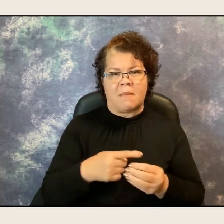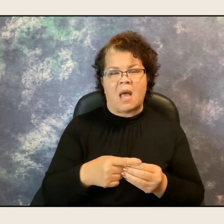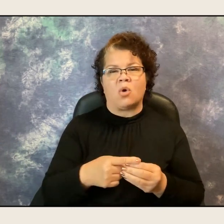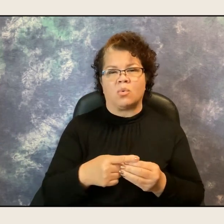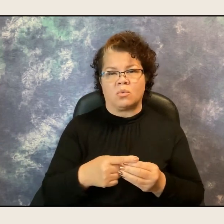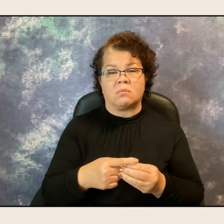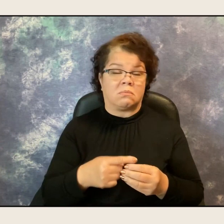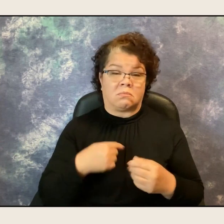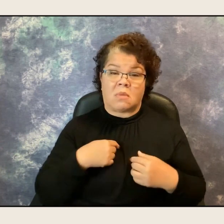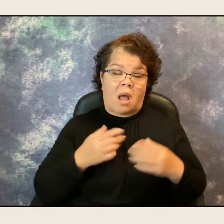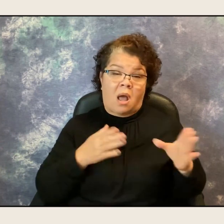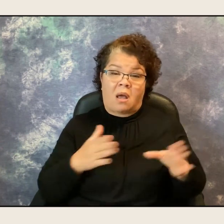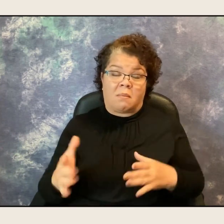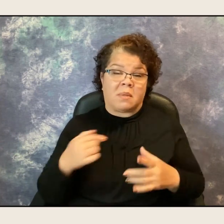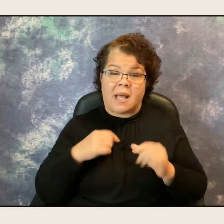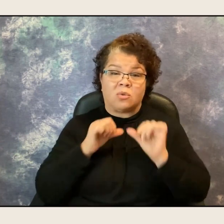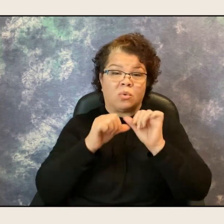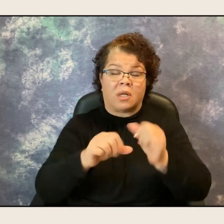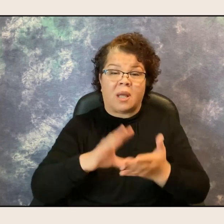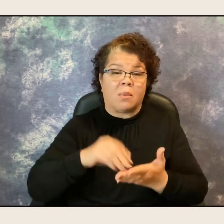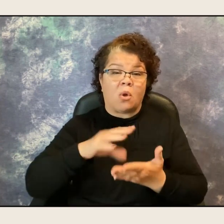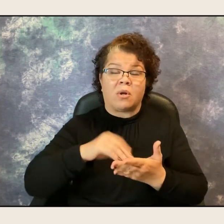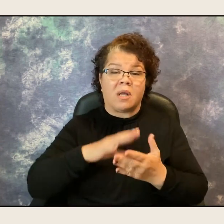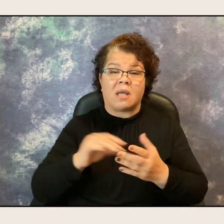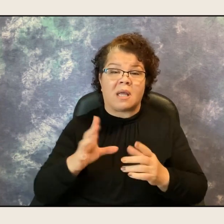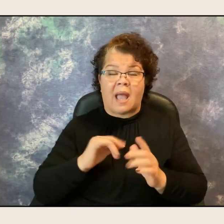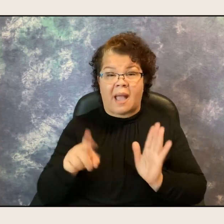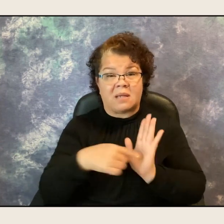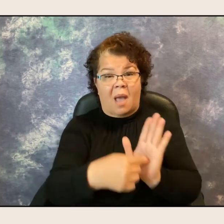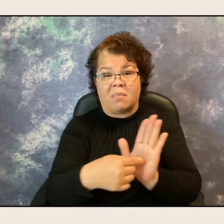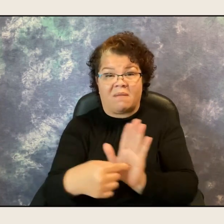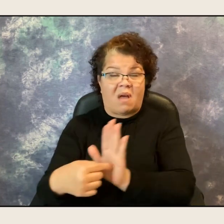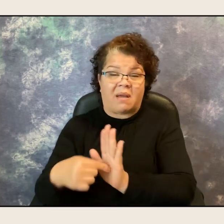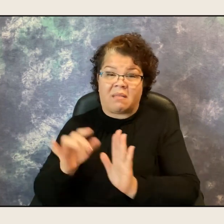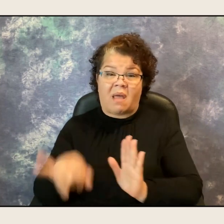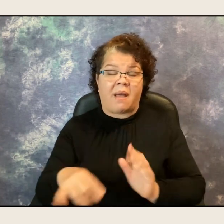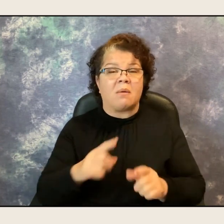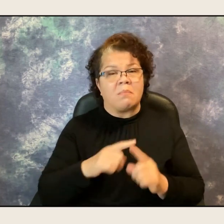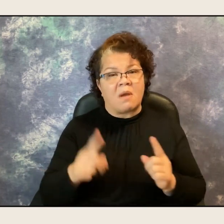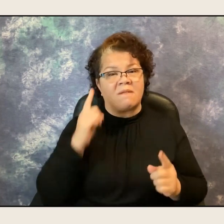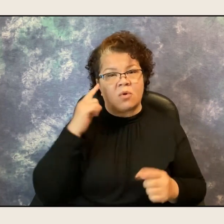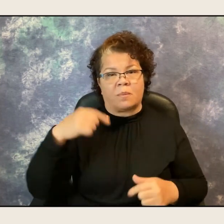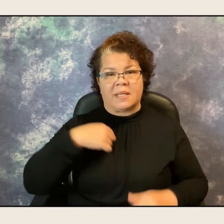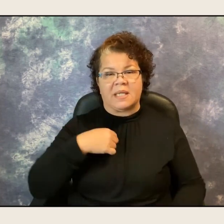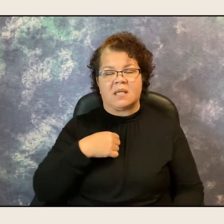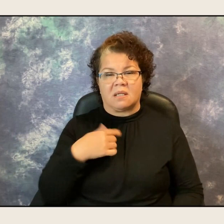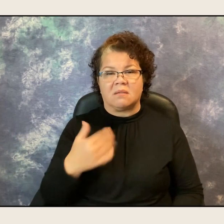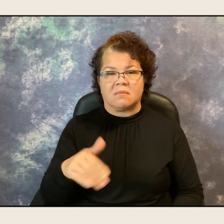to keep learning and keep amplifying that. But for me, it just has, my immediate thought on that,